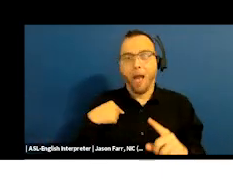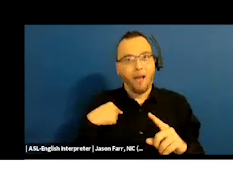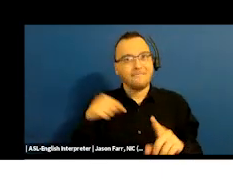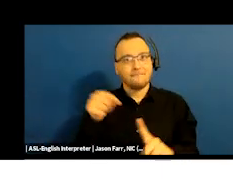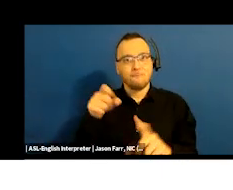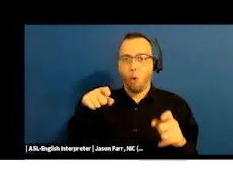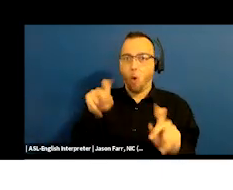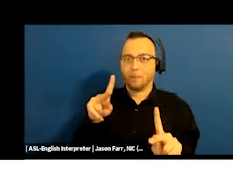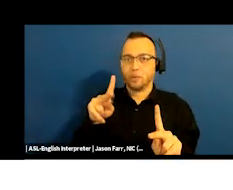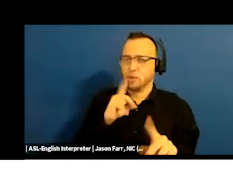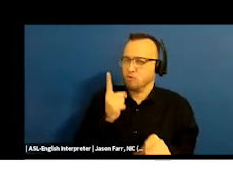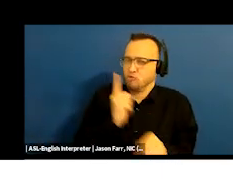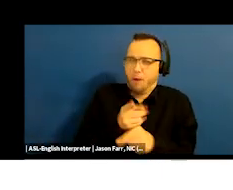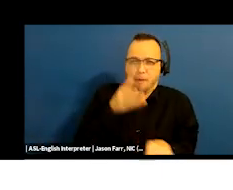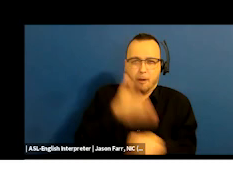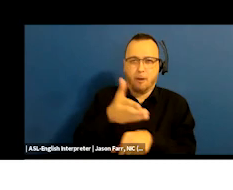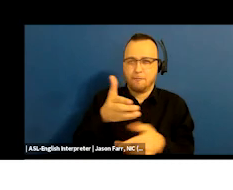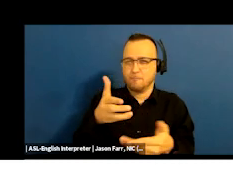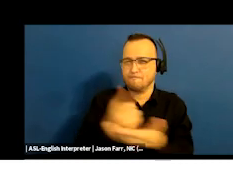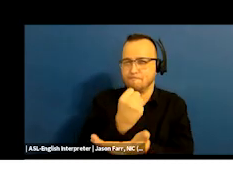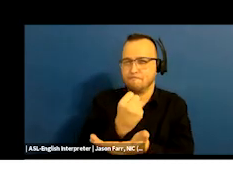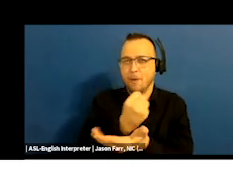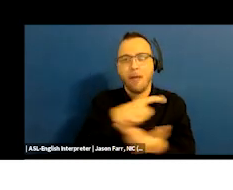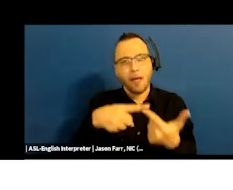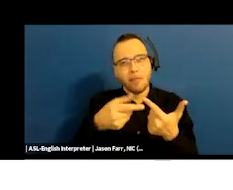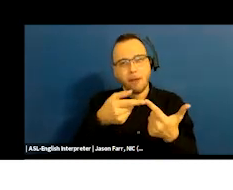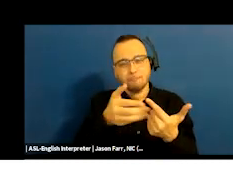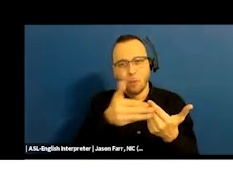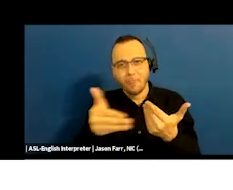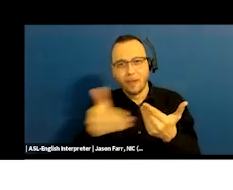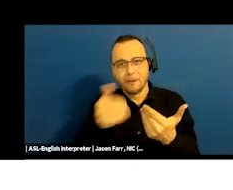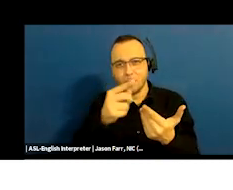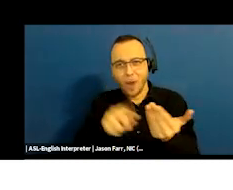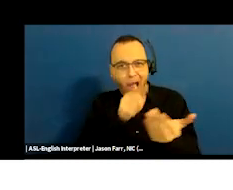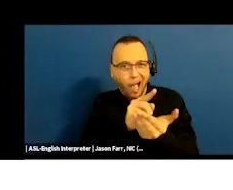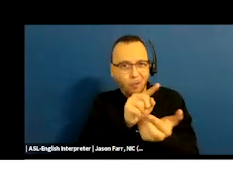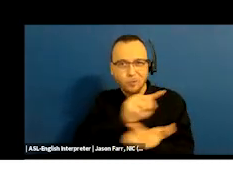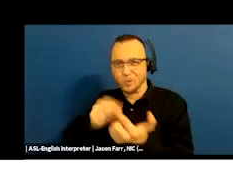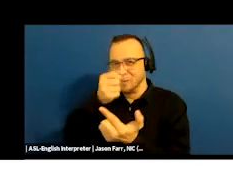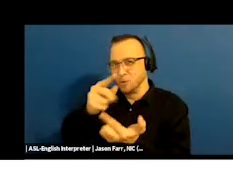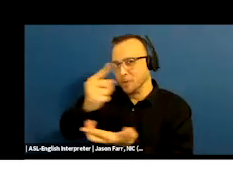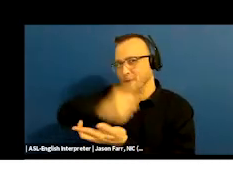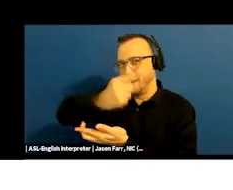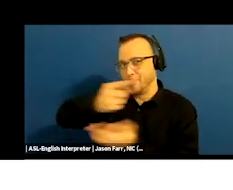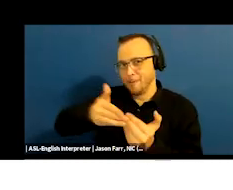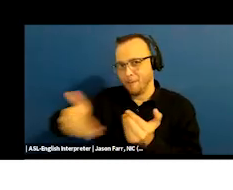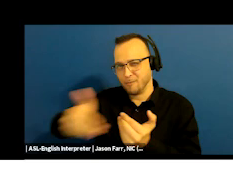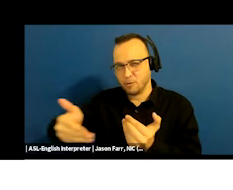Hi, everyone. - [Mari] Thank you again. Of course, when an event of escalation occurs,